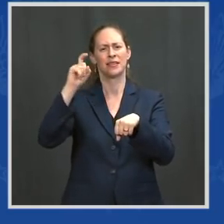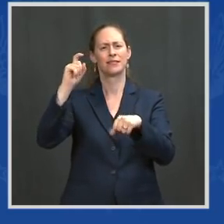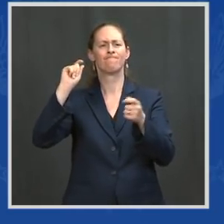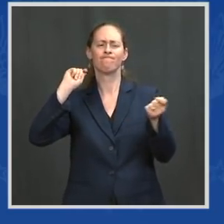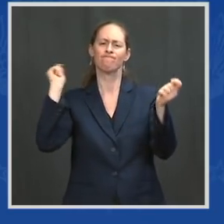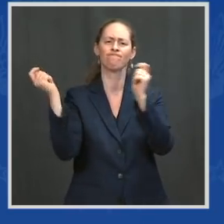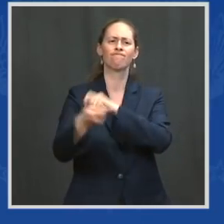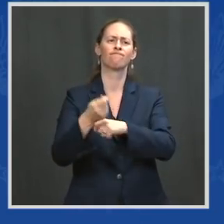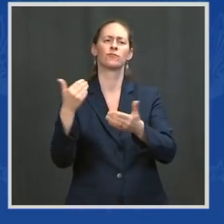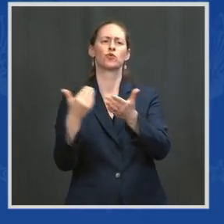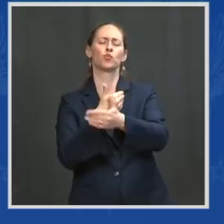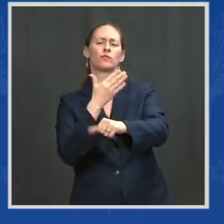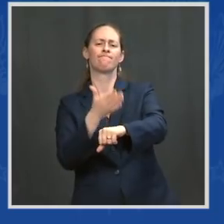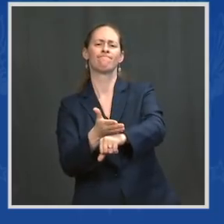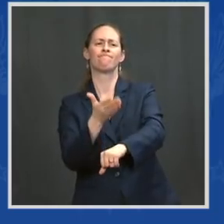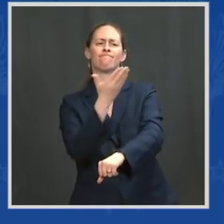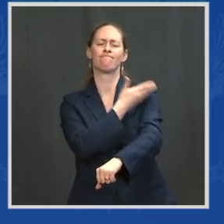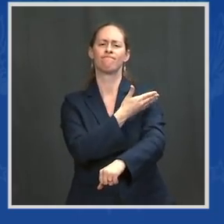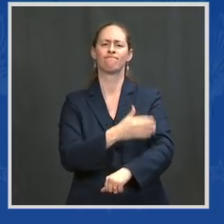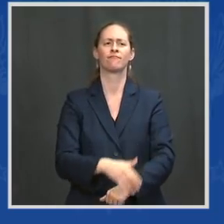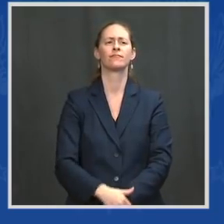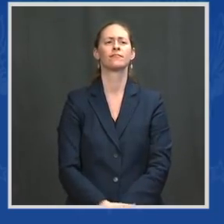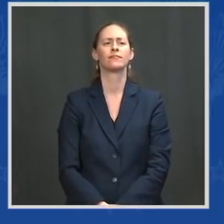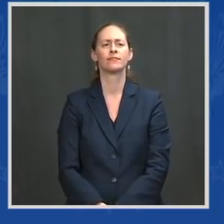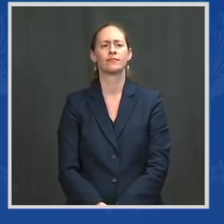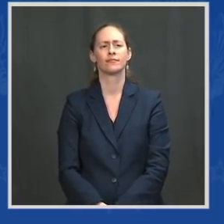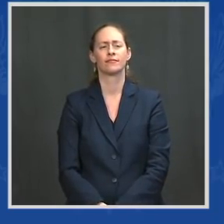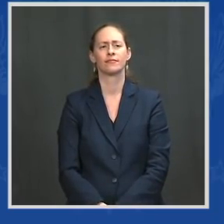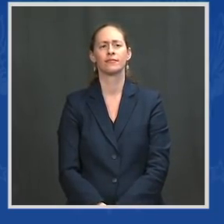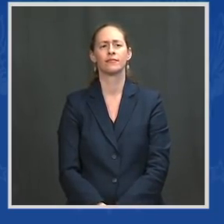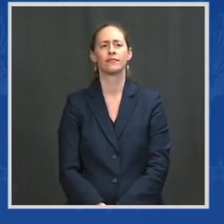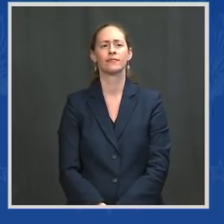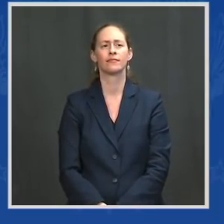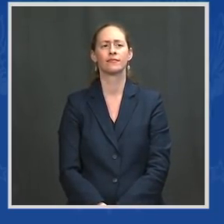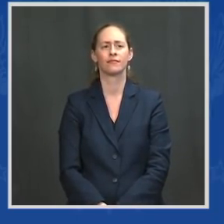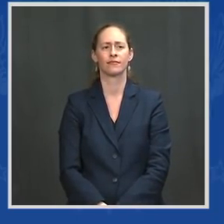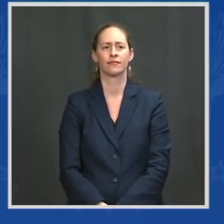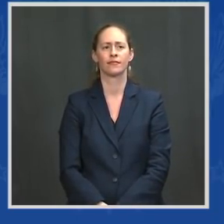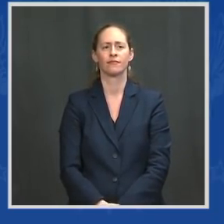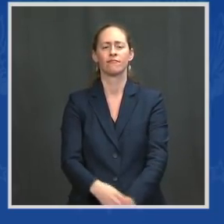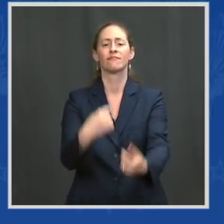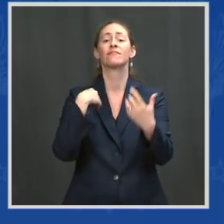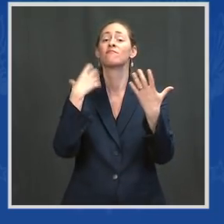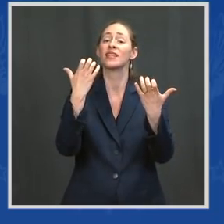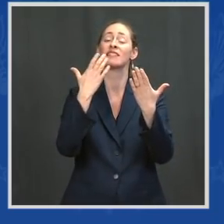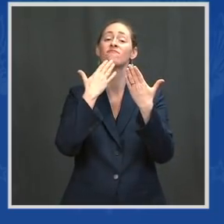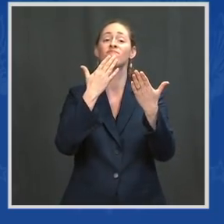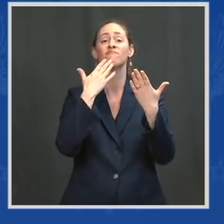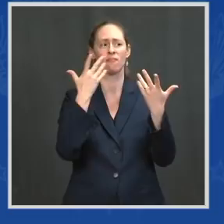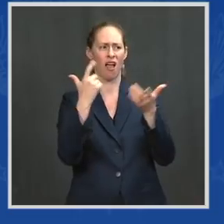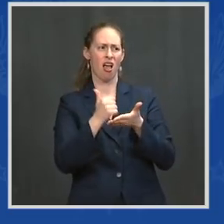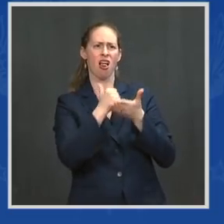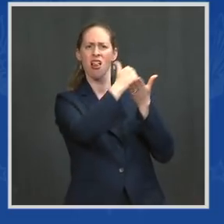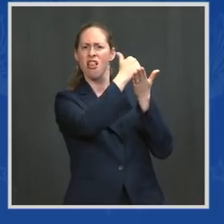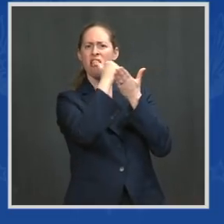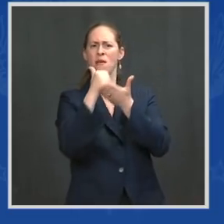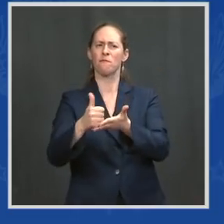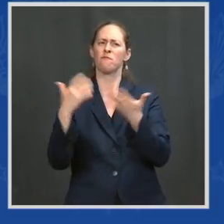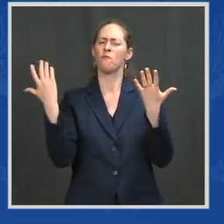I'm also grateful for the assistance coming through from the American Rescue Plan. And I propose using Louisiana's share of these funds